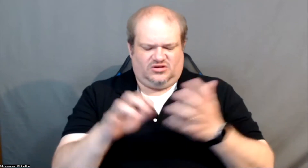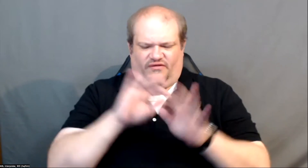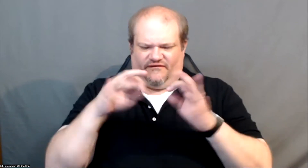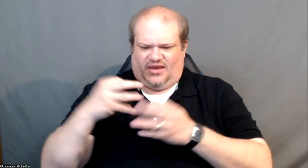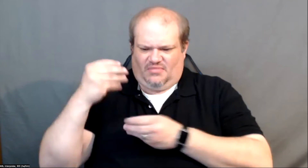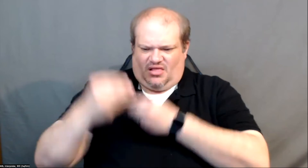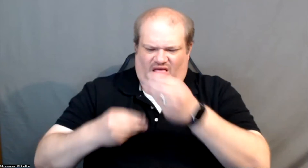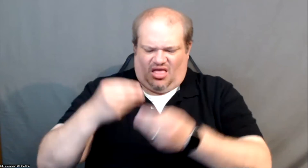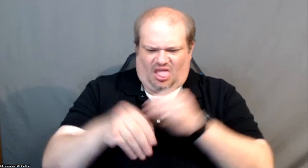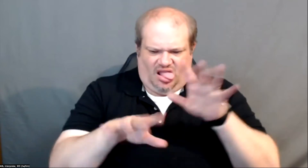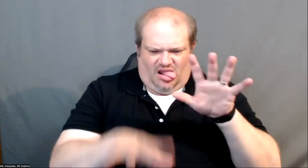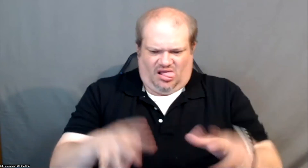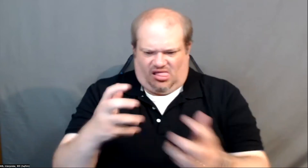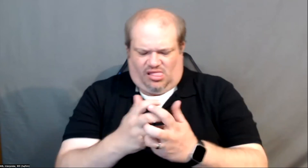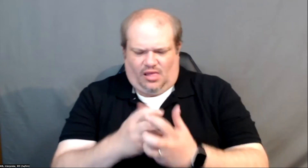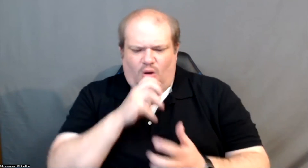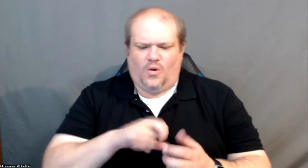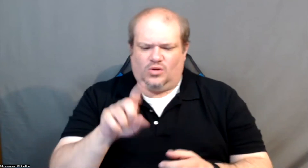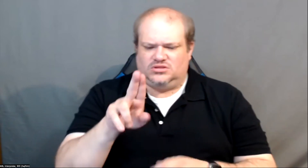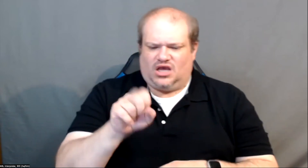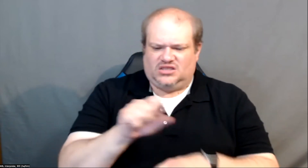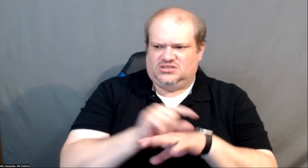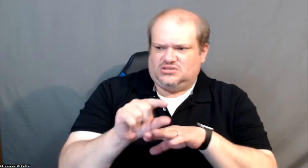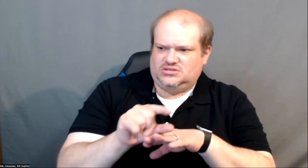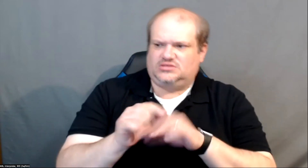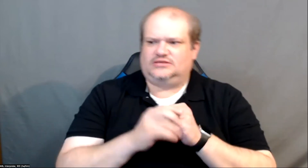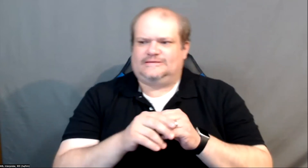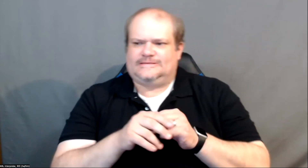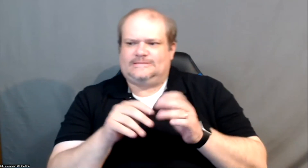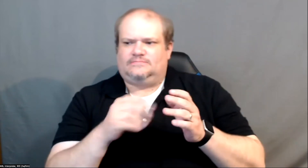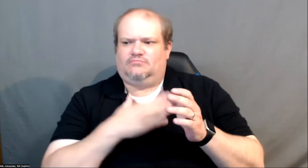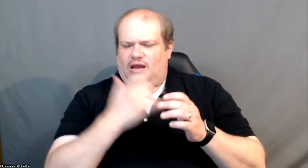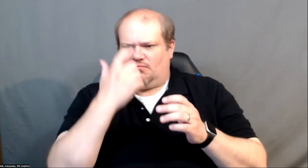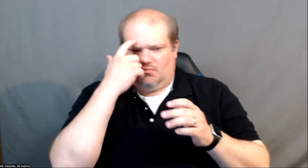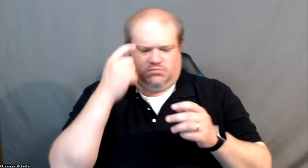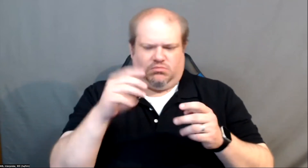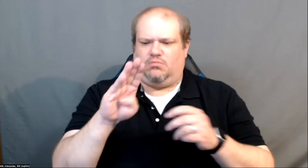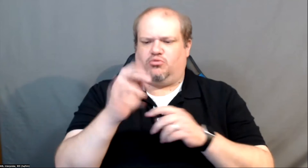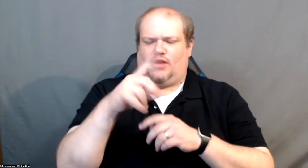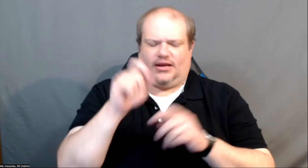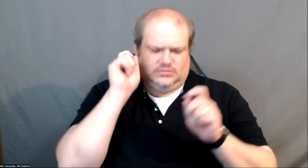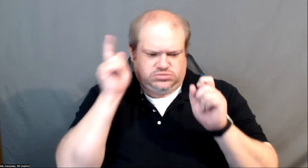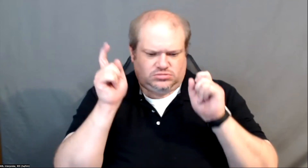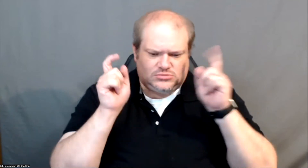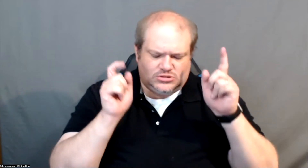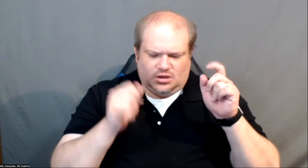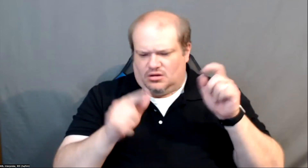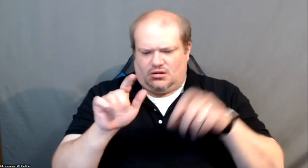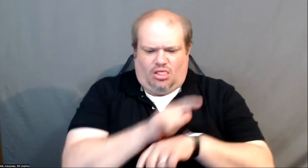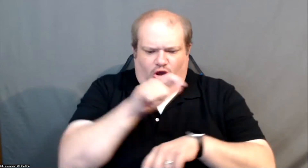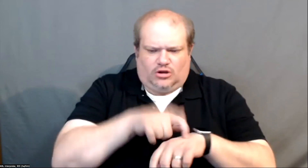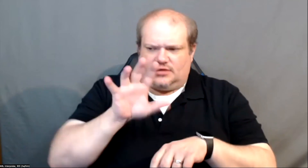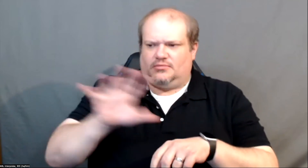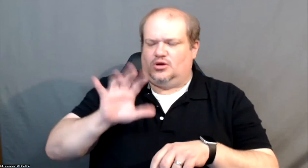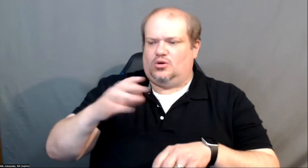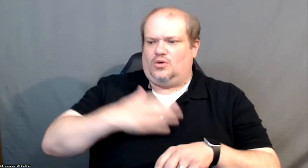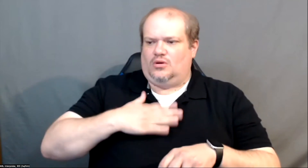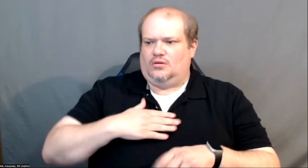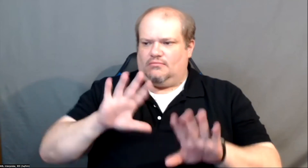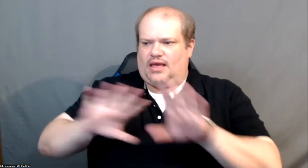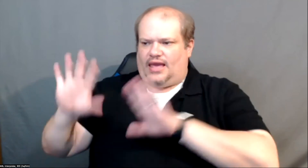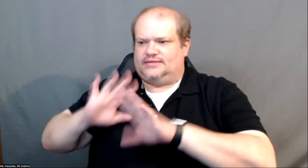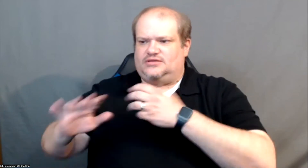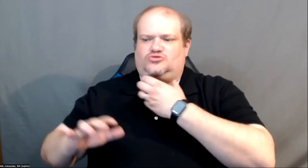settle into old dust. Seeds knocked from my braids long, long ago. My ancestry, choking on seawater.